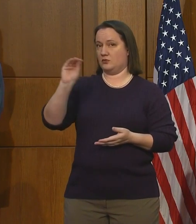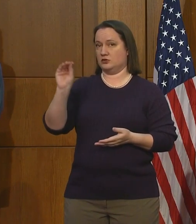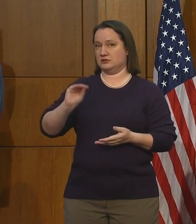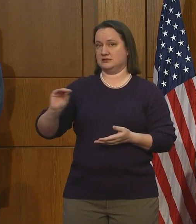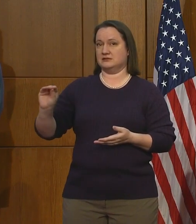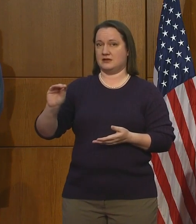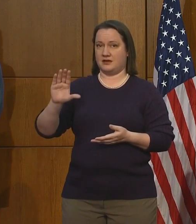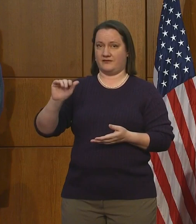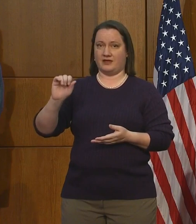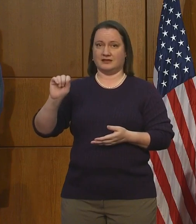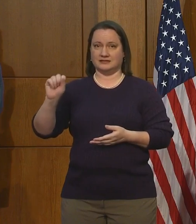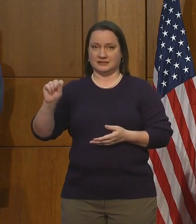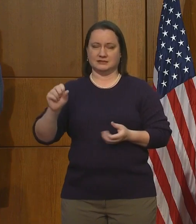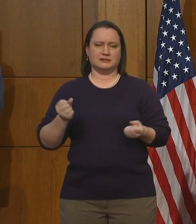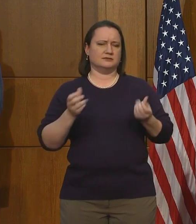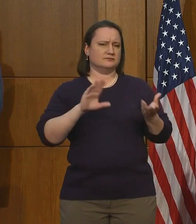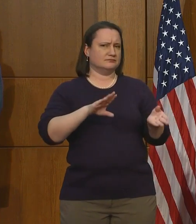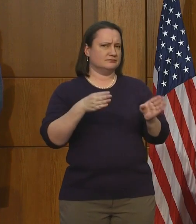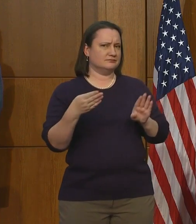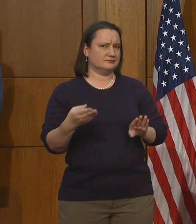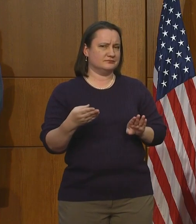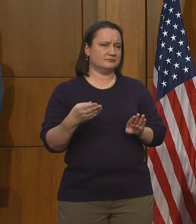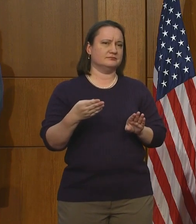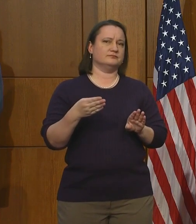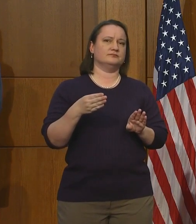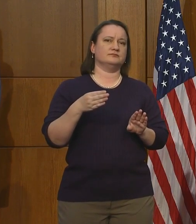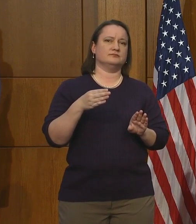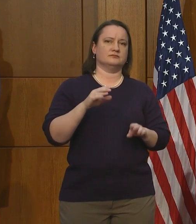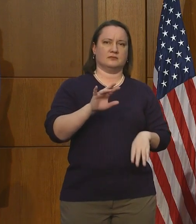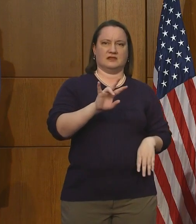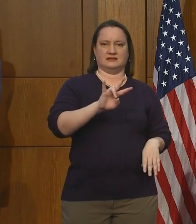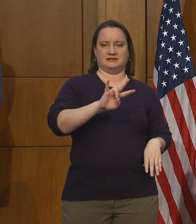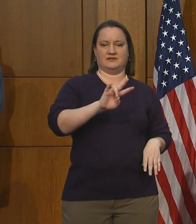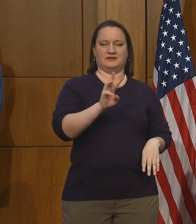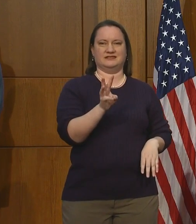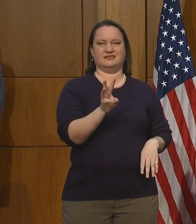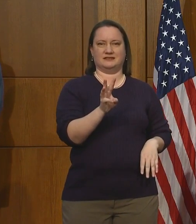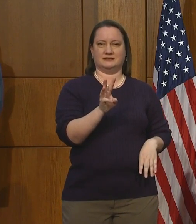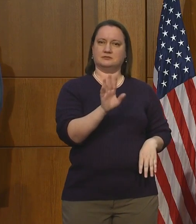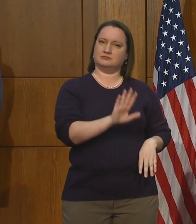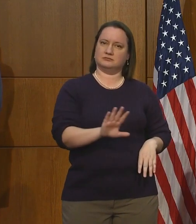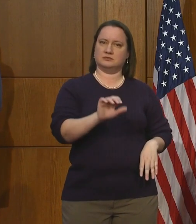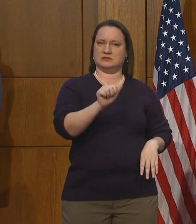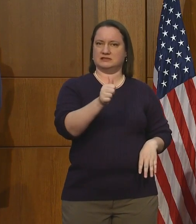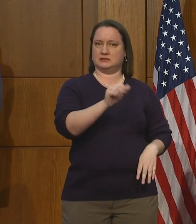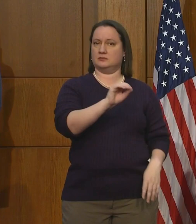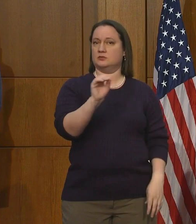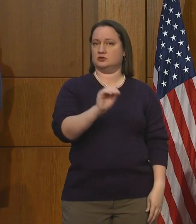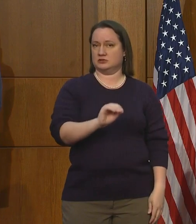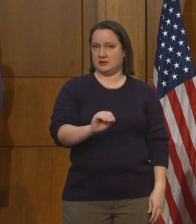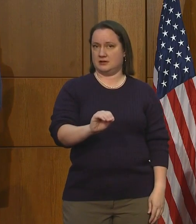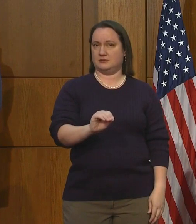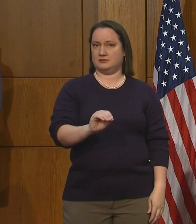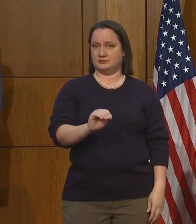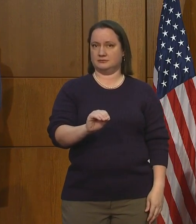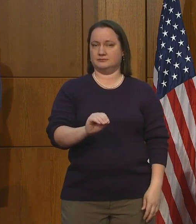EIGHT THOUSAND FOUR HUNDRED AND SIXTY SIX THAT'S 44% OF THE CASES. AND DEATHS IN THAT